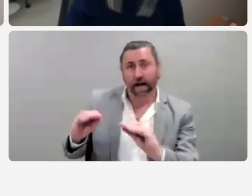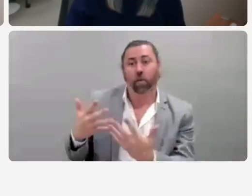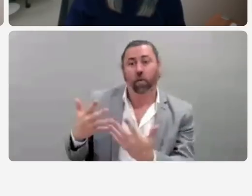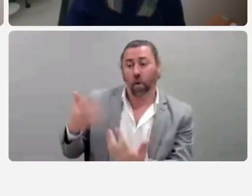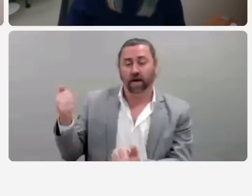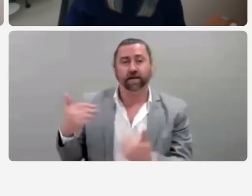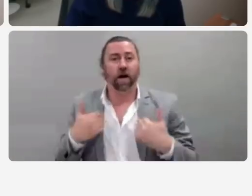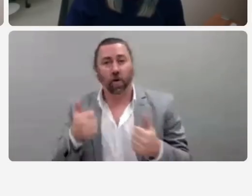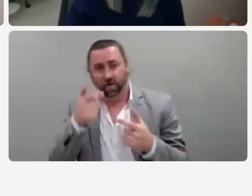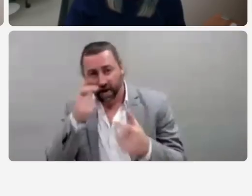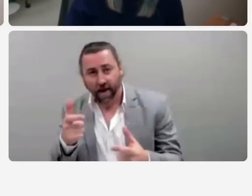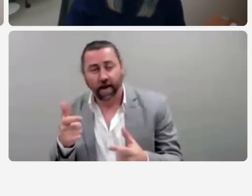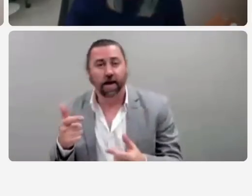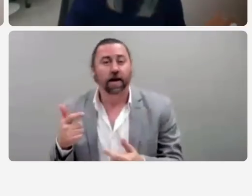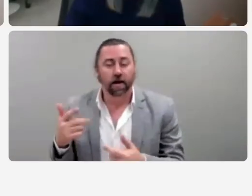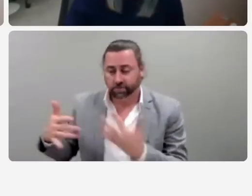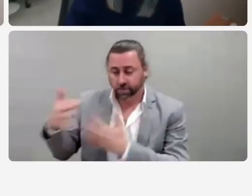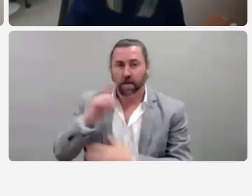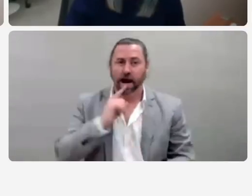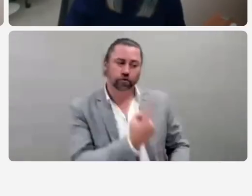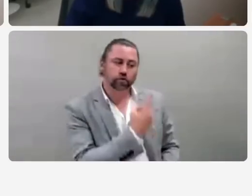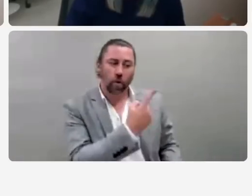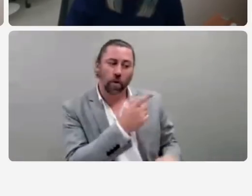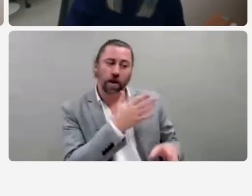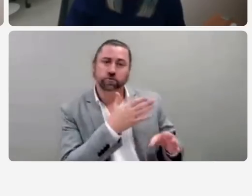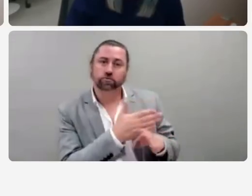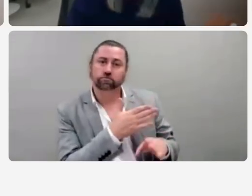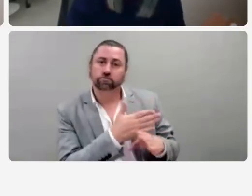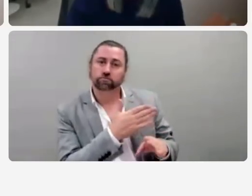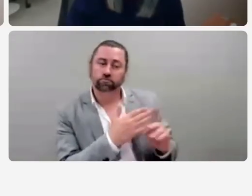Now with sole traders being allowed to be providers, does this mean qualified people can start a carer